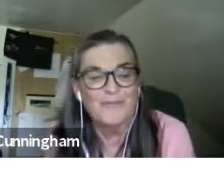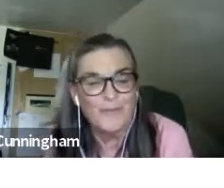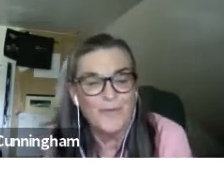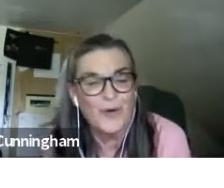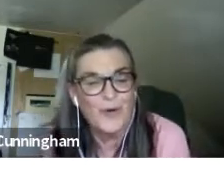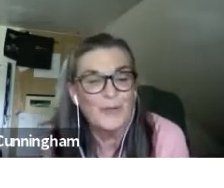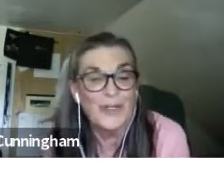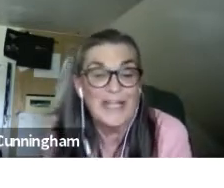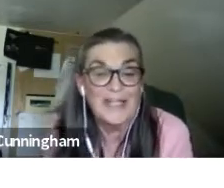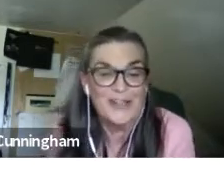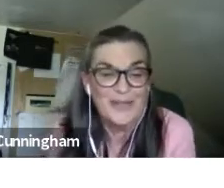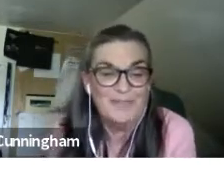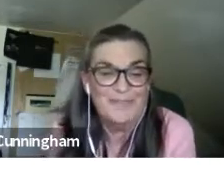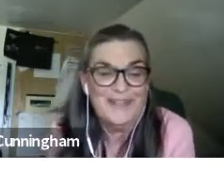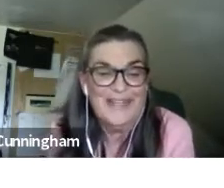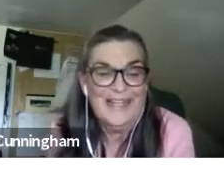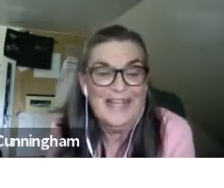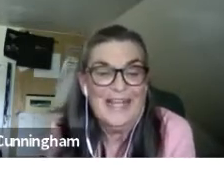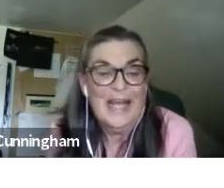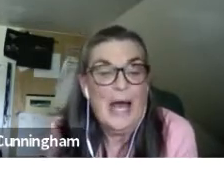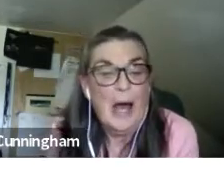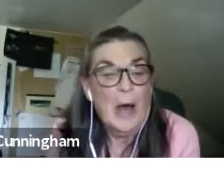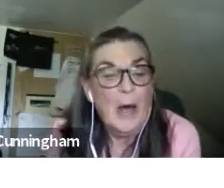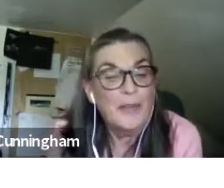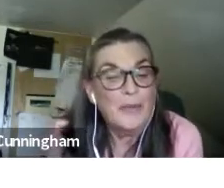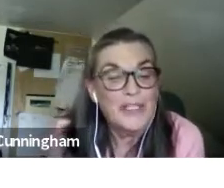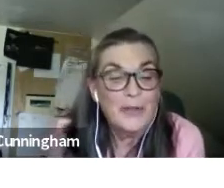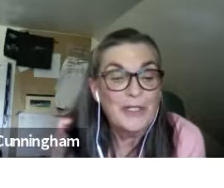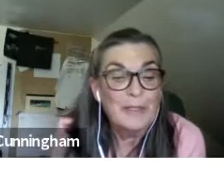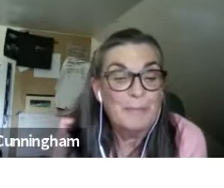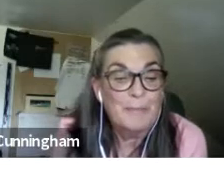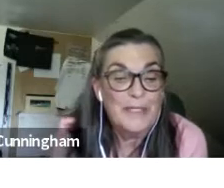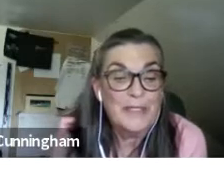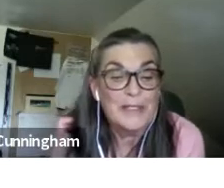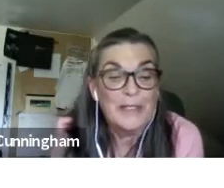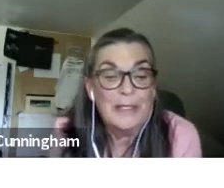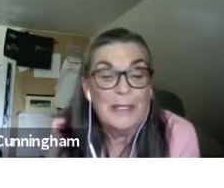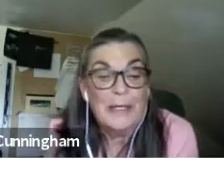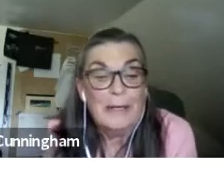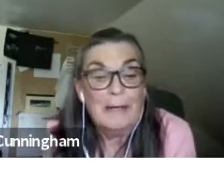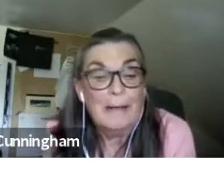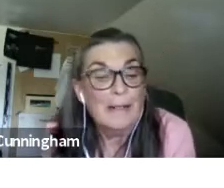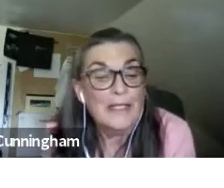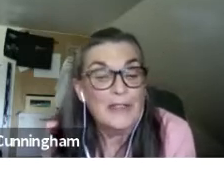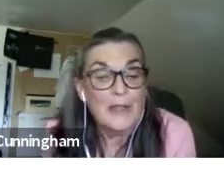working relationship. The resulting piece is